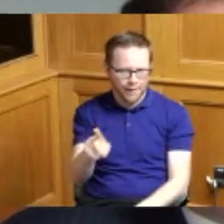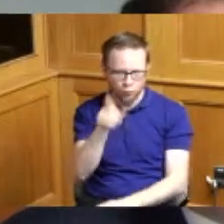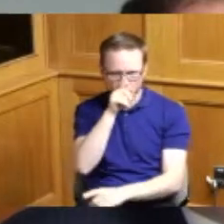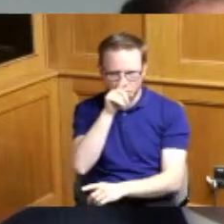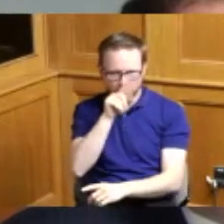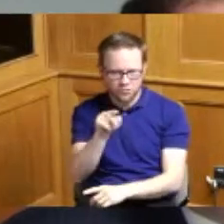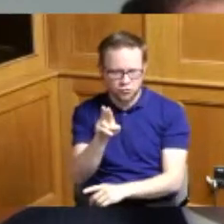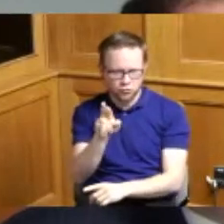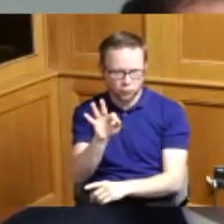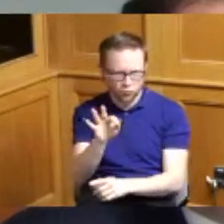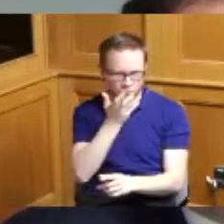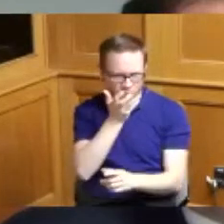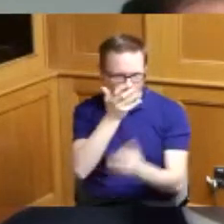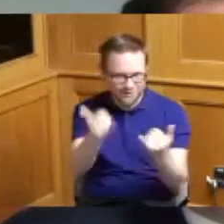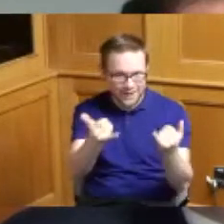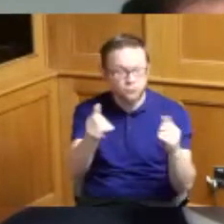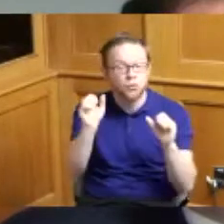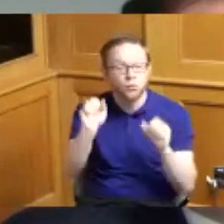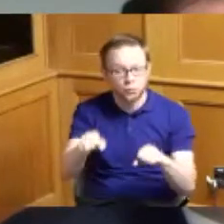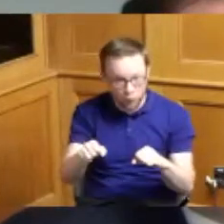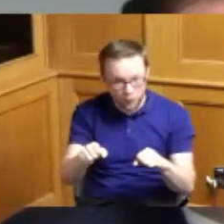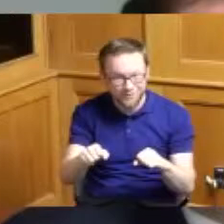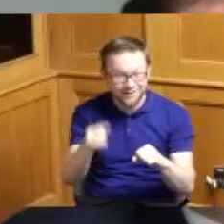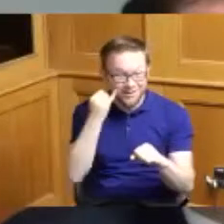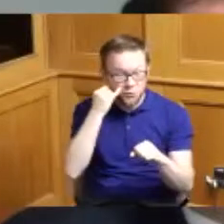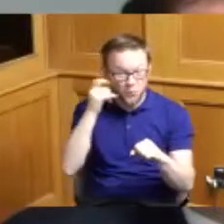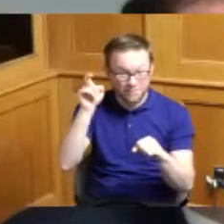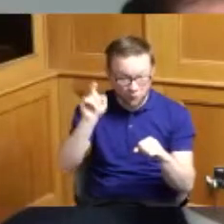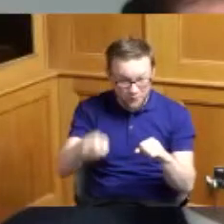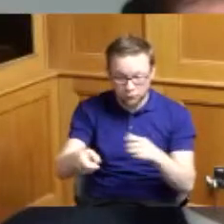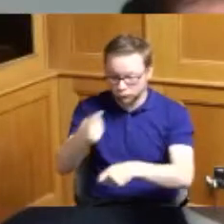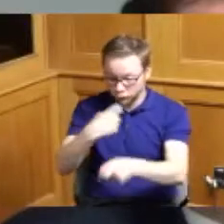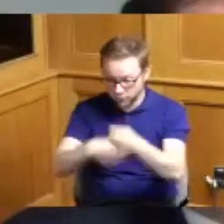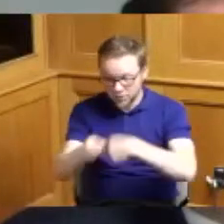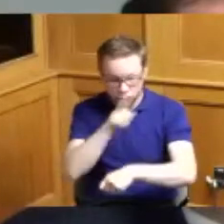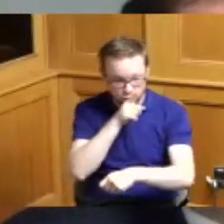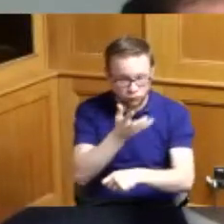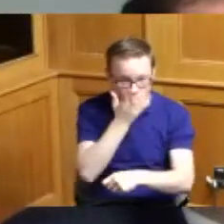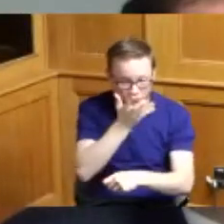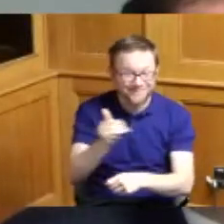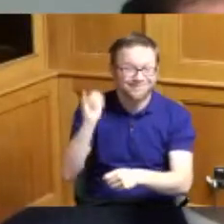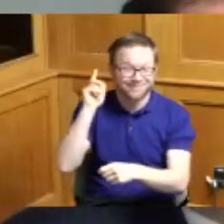be an additional on top of the 10 there so you might get up to 10 to 12 at that point these